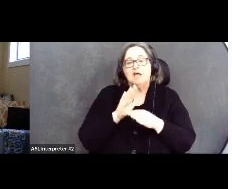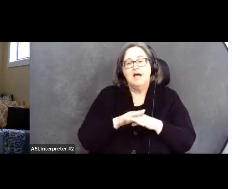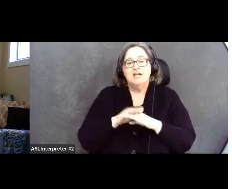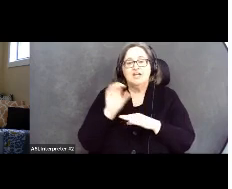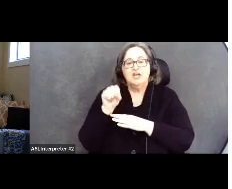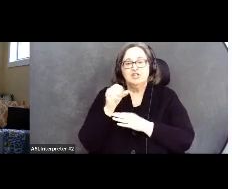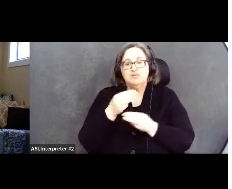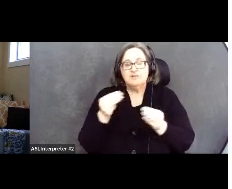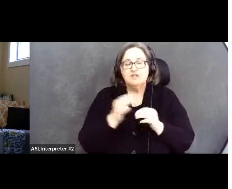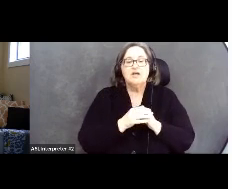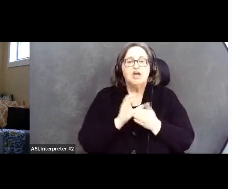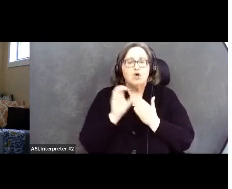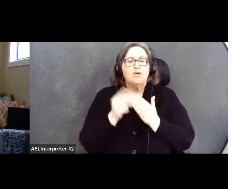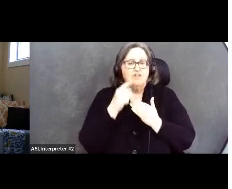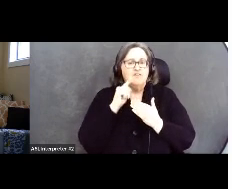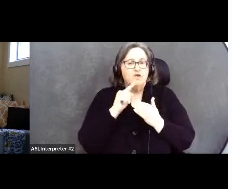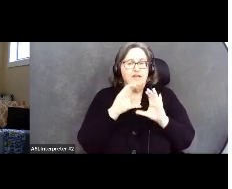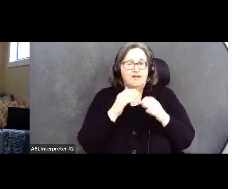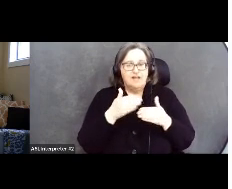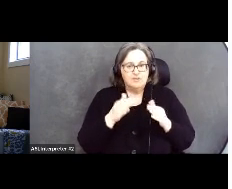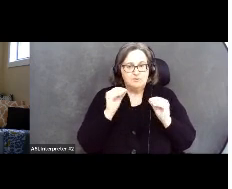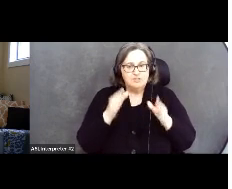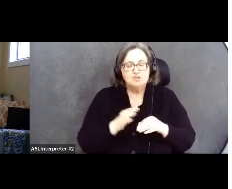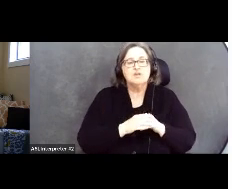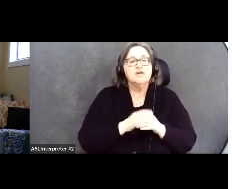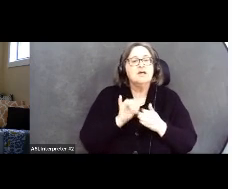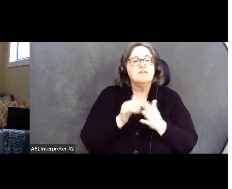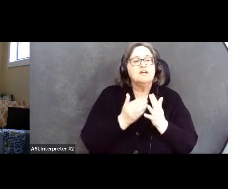and the delivery of the curriculum is through the teacher accuse concussion tool.